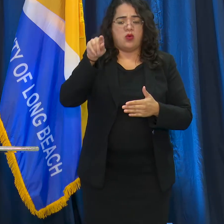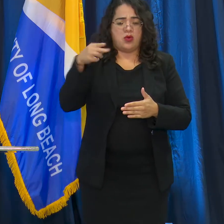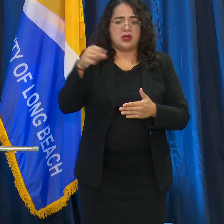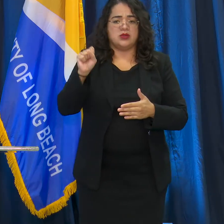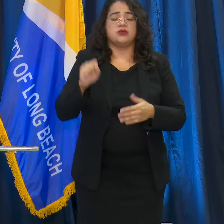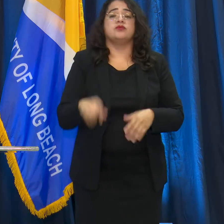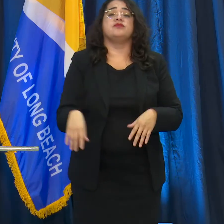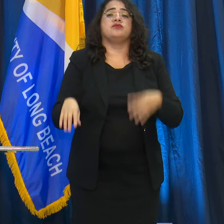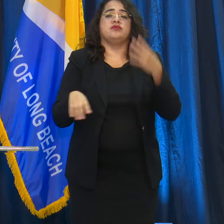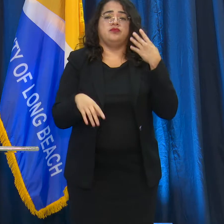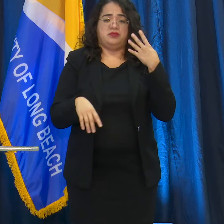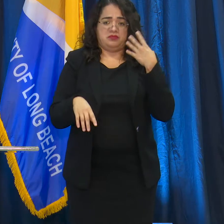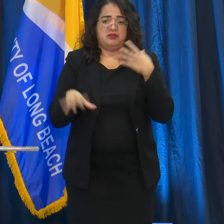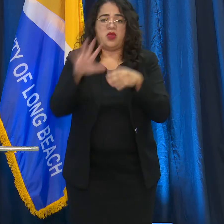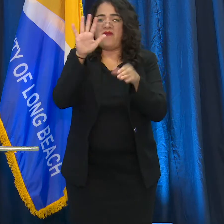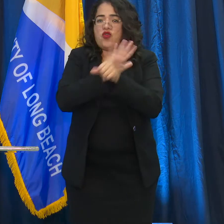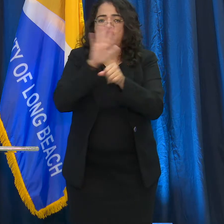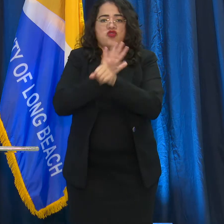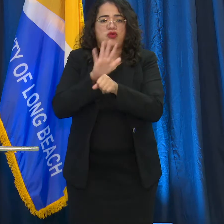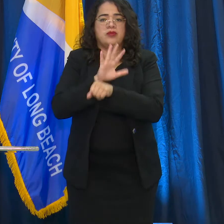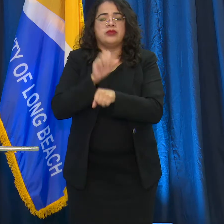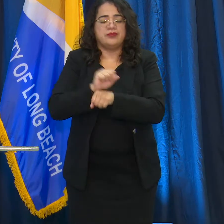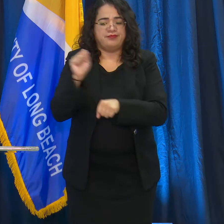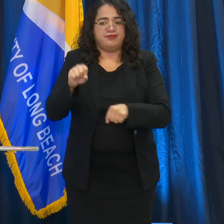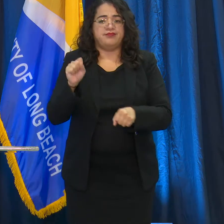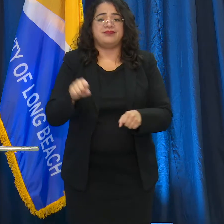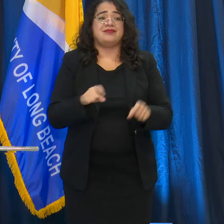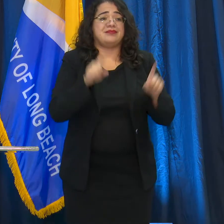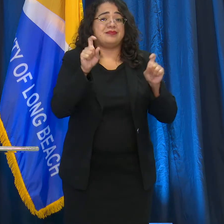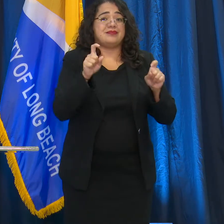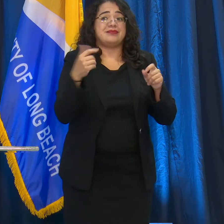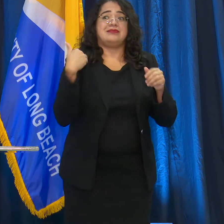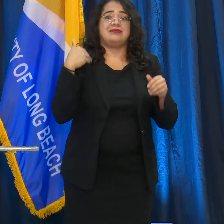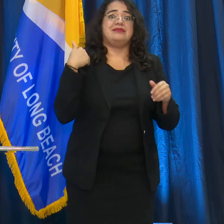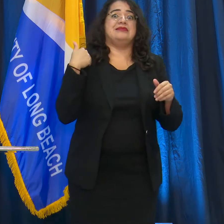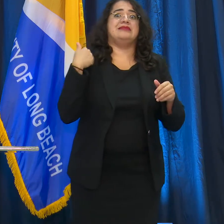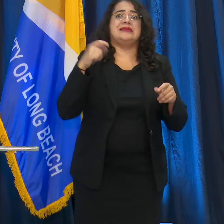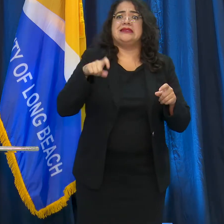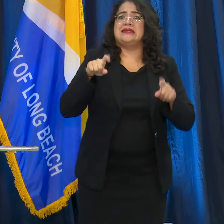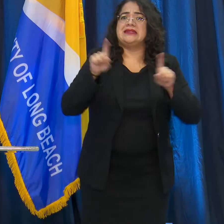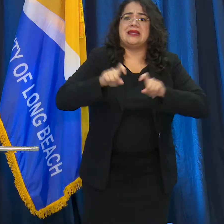that location. Due to increased demand for testing, appointments are required for all testing sites